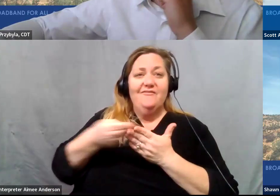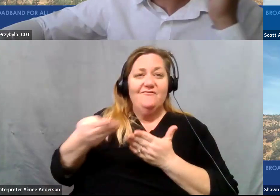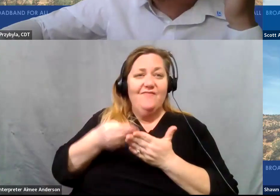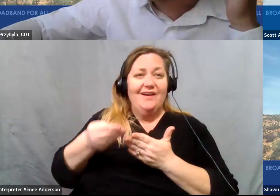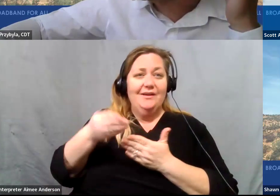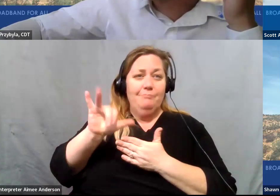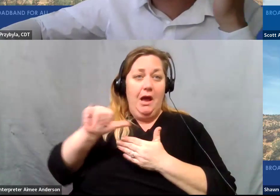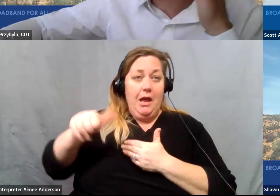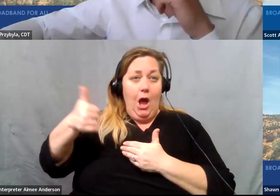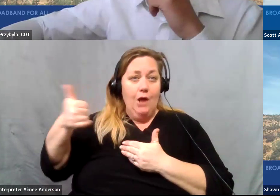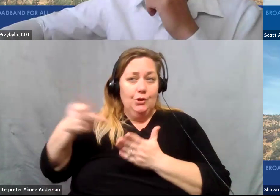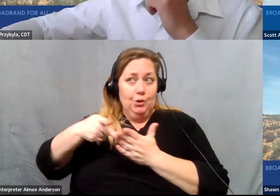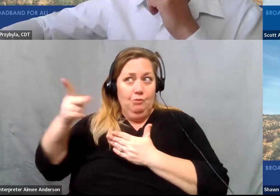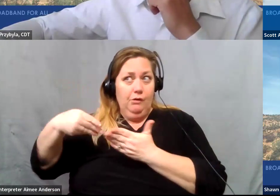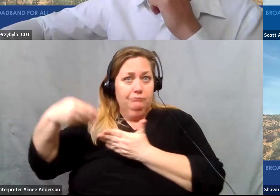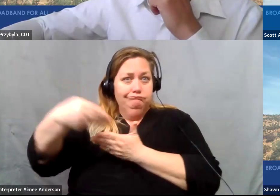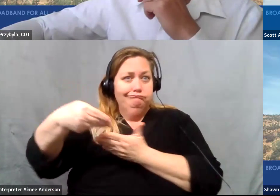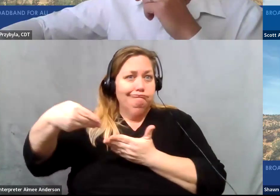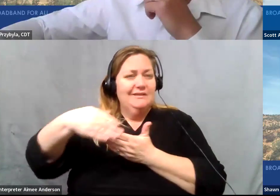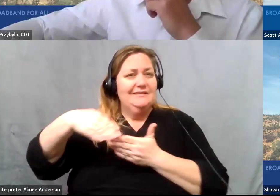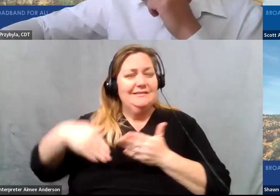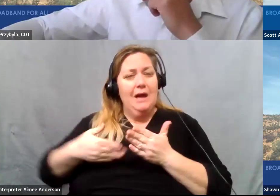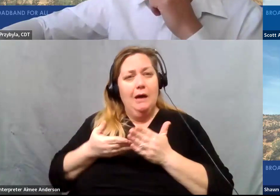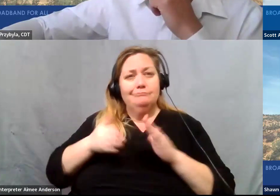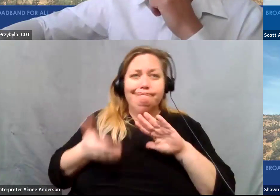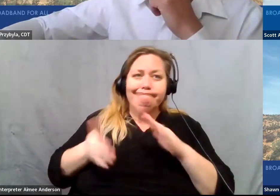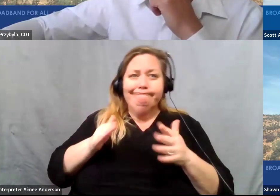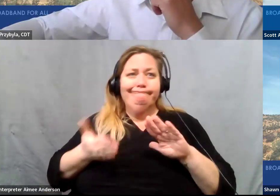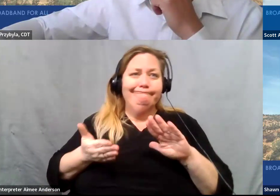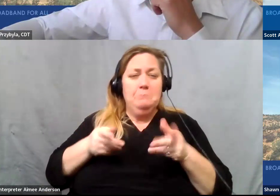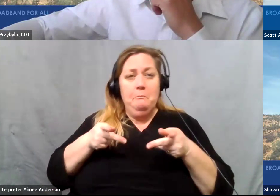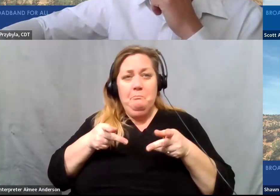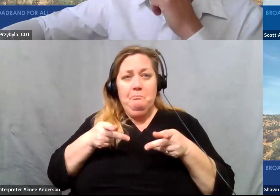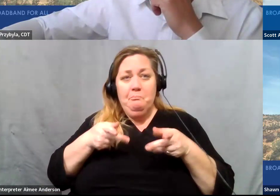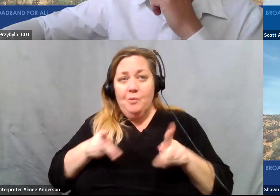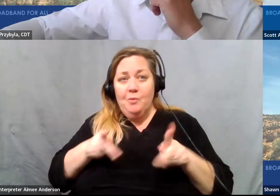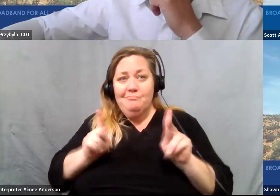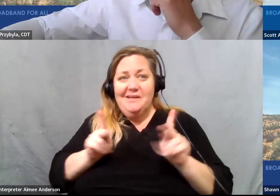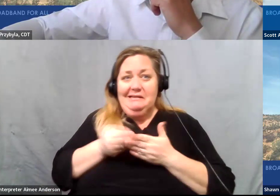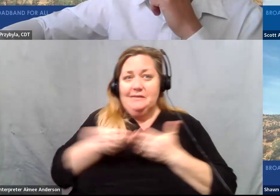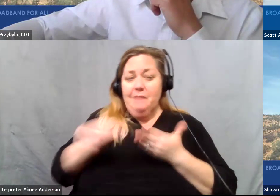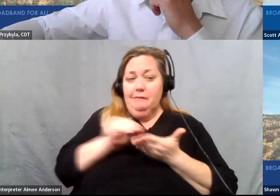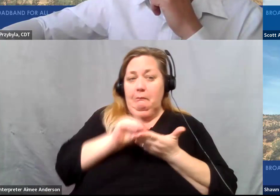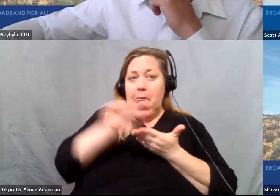programs. There may be some minor permissible expenses allocated through capacity grants.